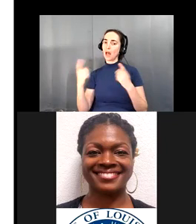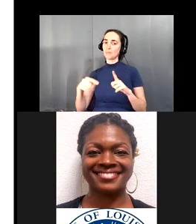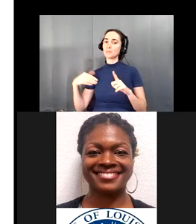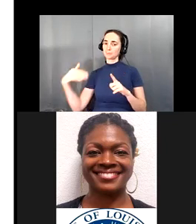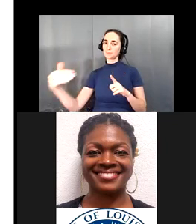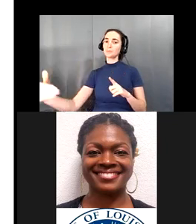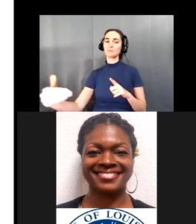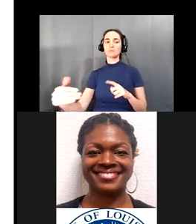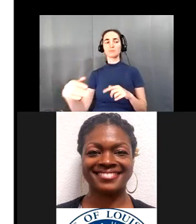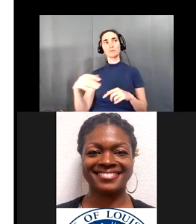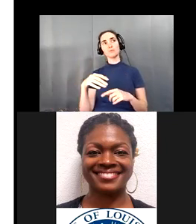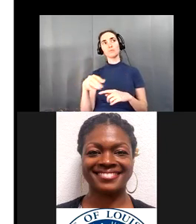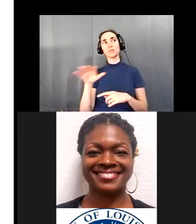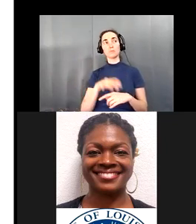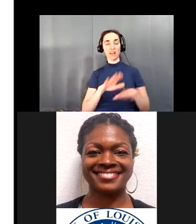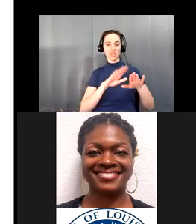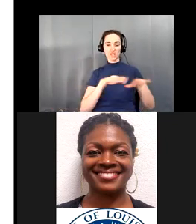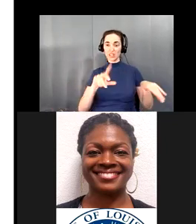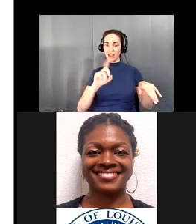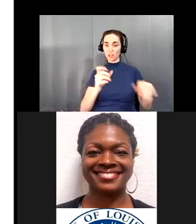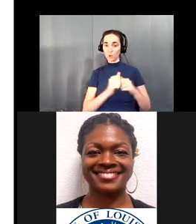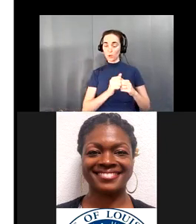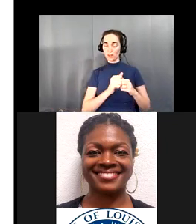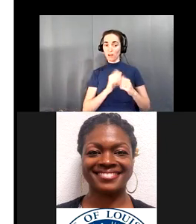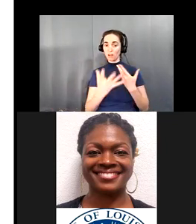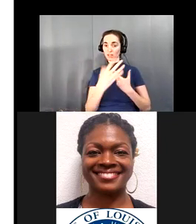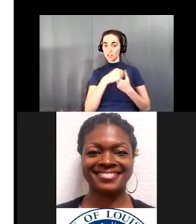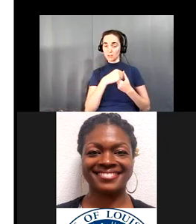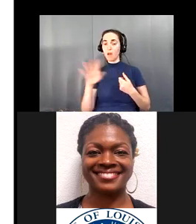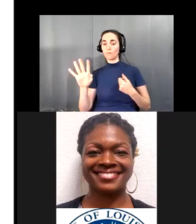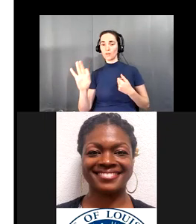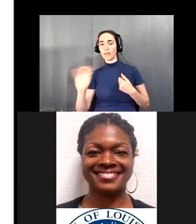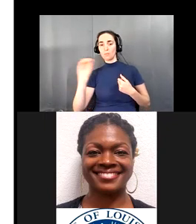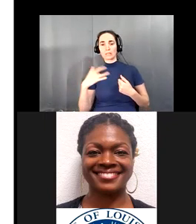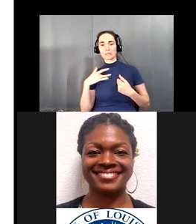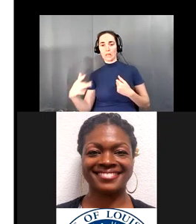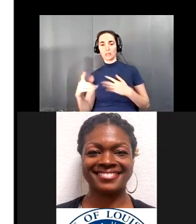about 49% of the children diagnosed with autism will wander that's a that's a half.